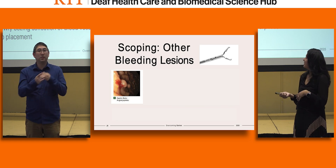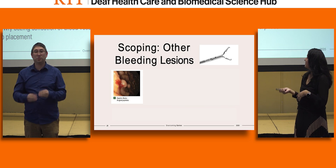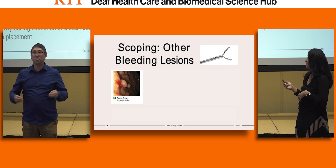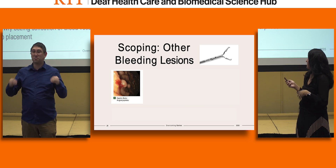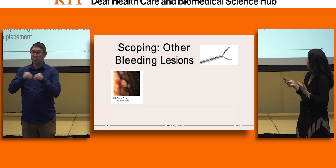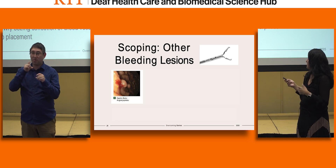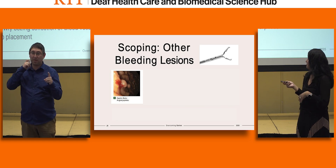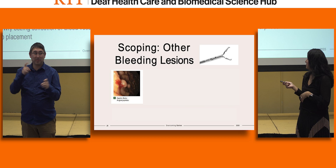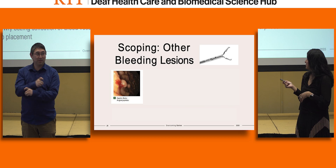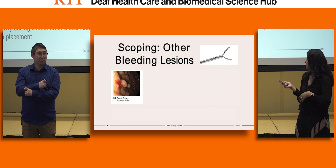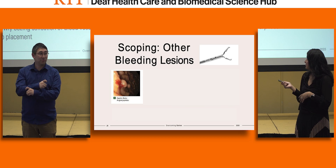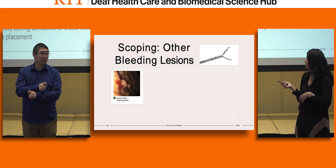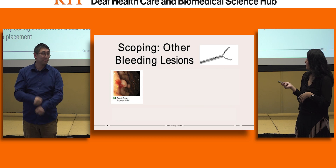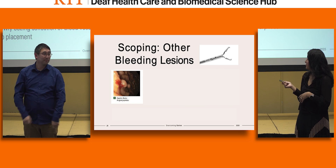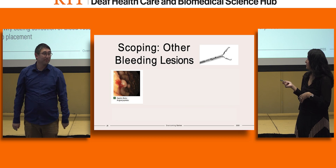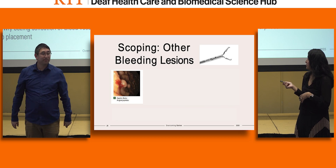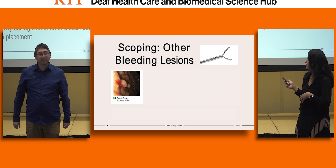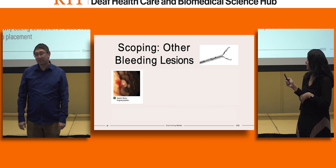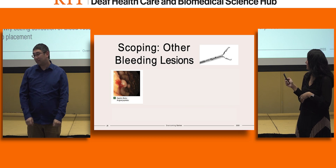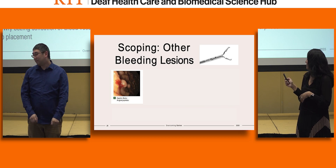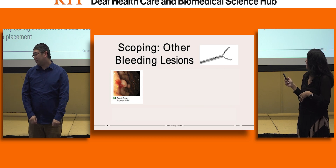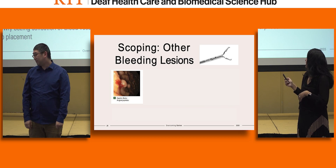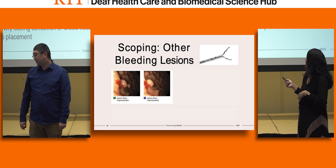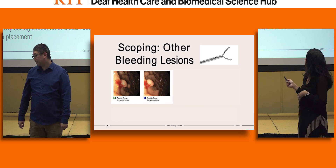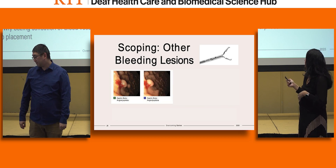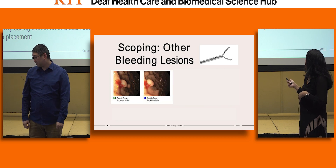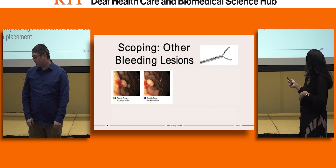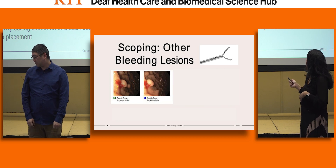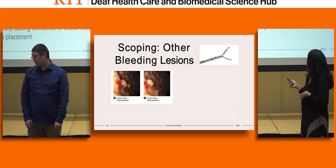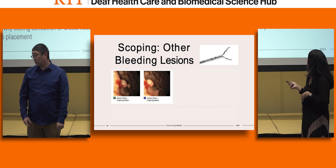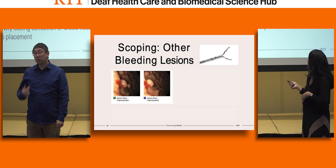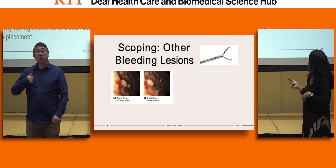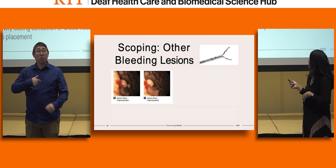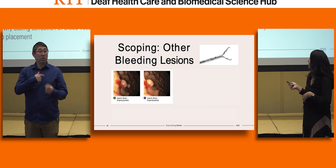And that can be pretty significant for people. And so, one of the things we can do